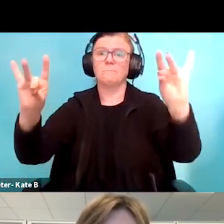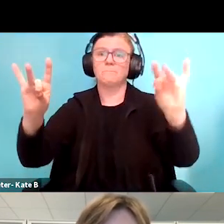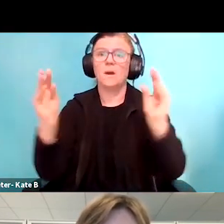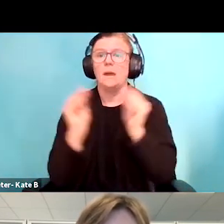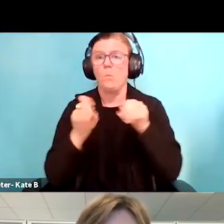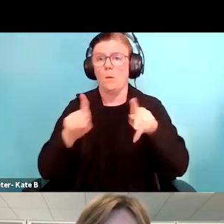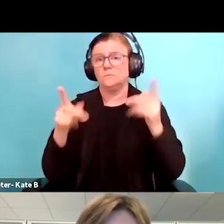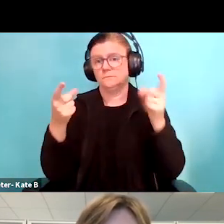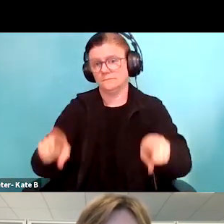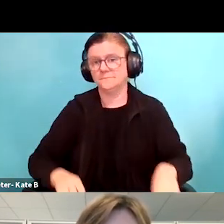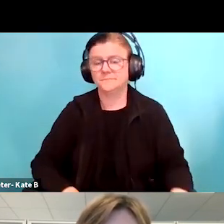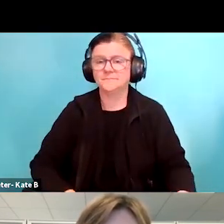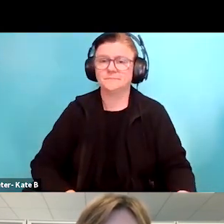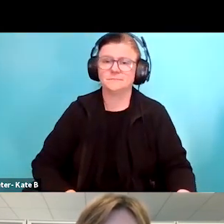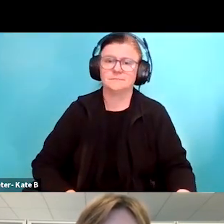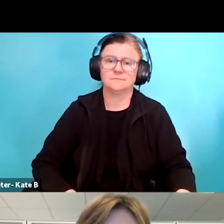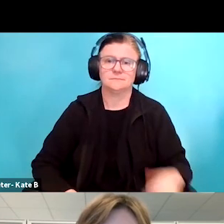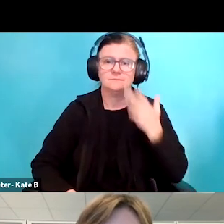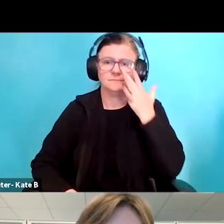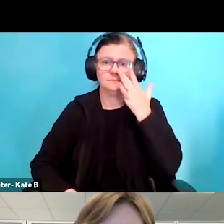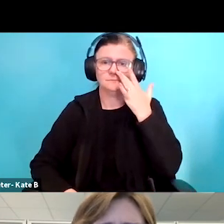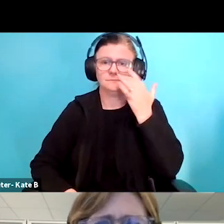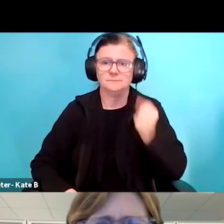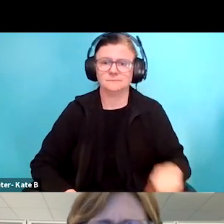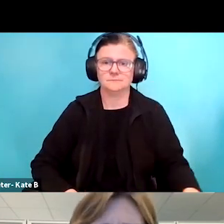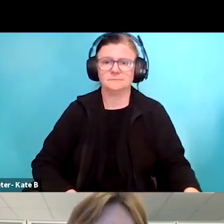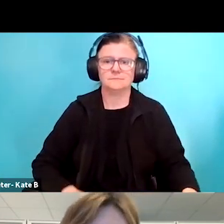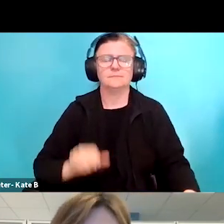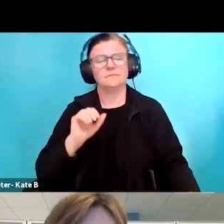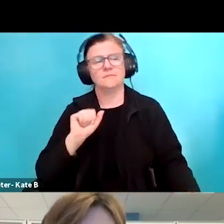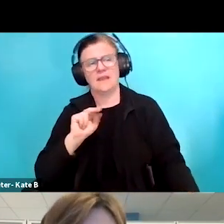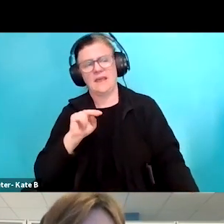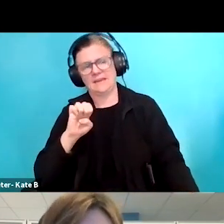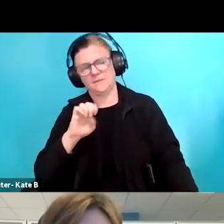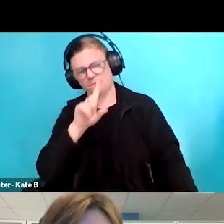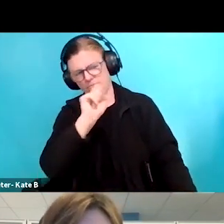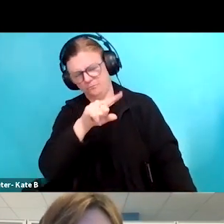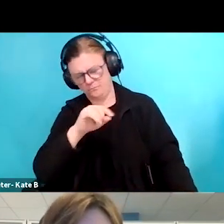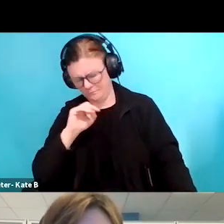[Dr. Anne Ordway:] So Catherine along with that you know this conversation about